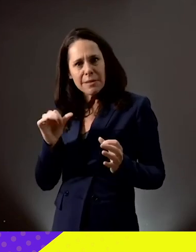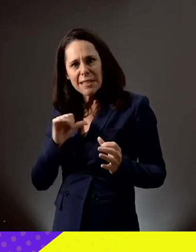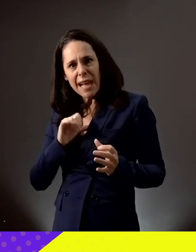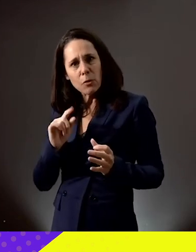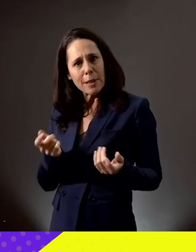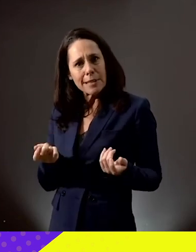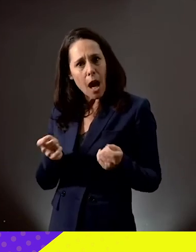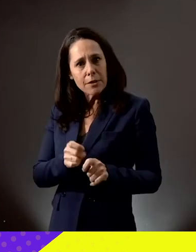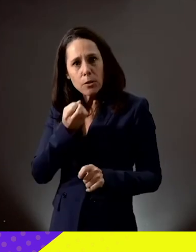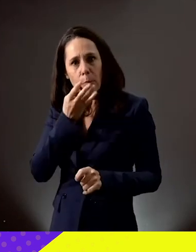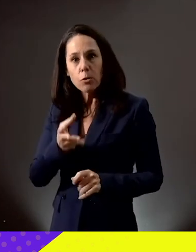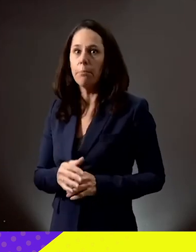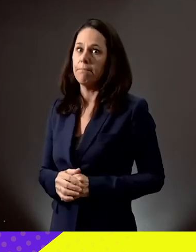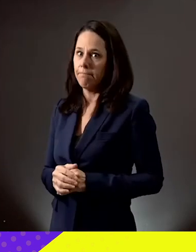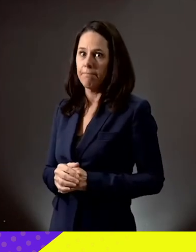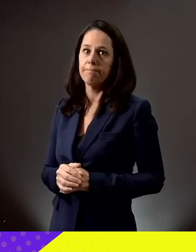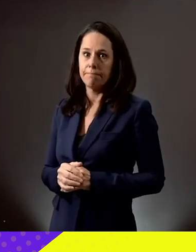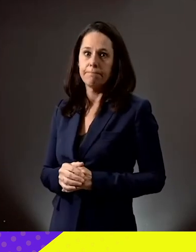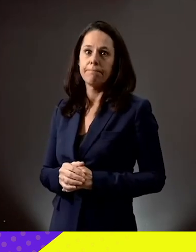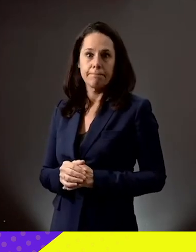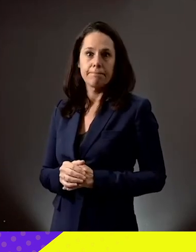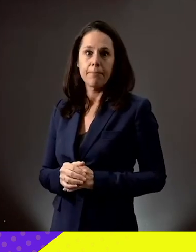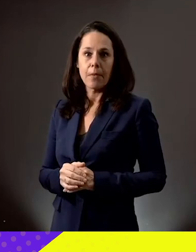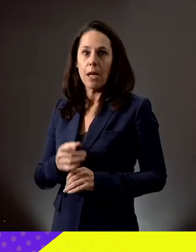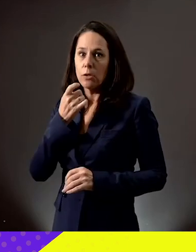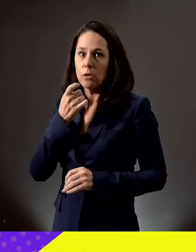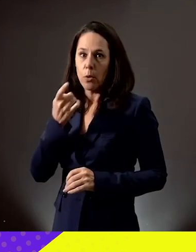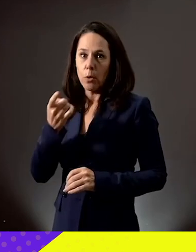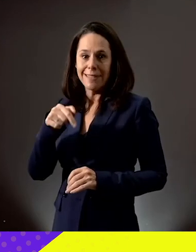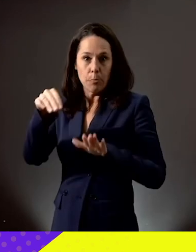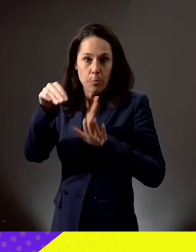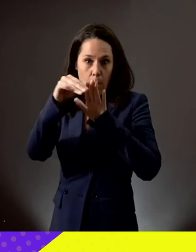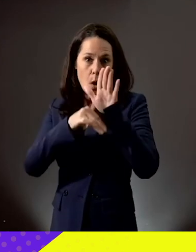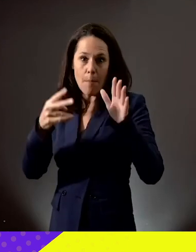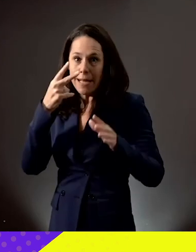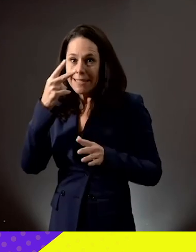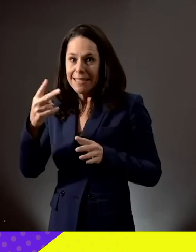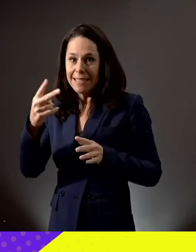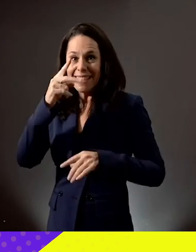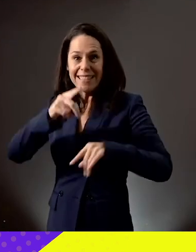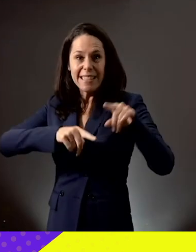Our morning programme showed the many sides of diversity.